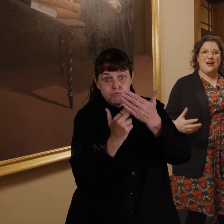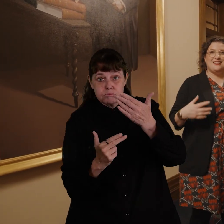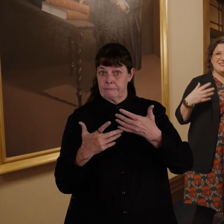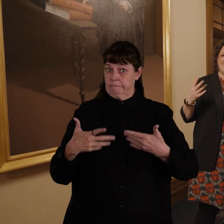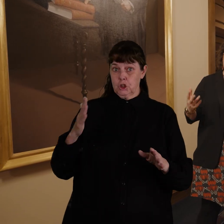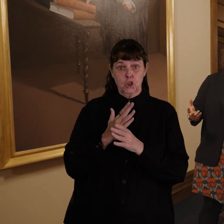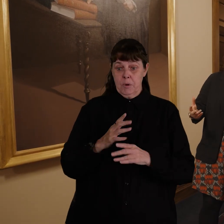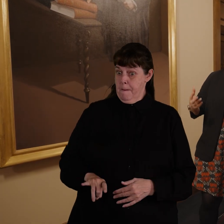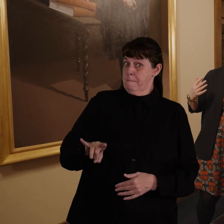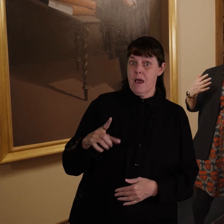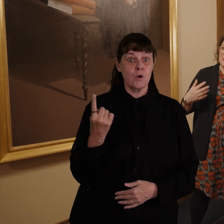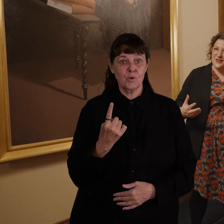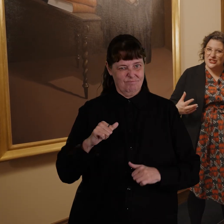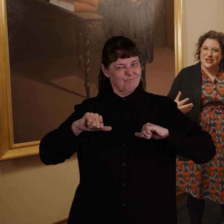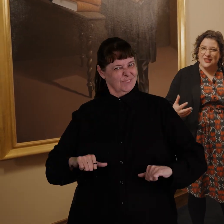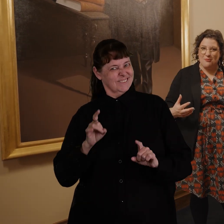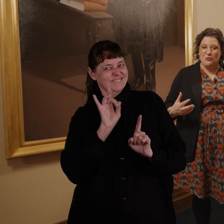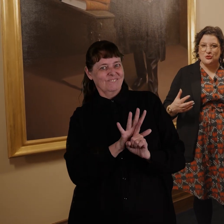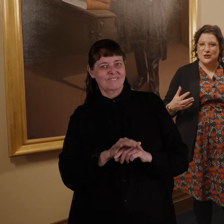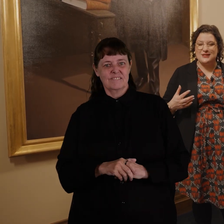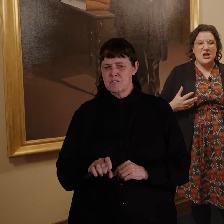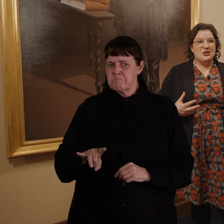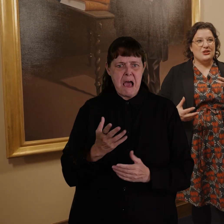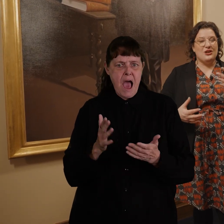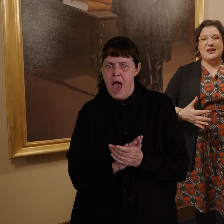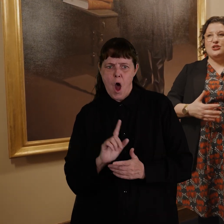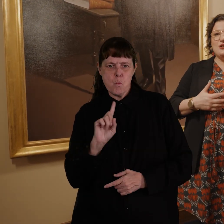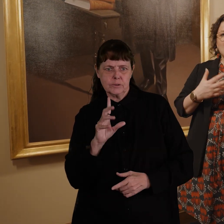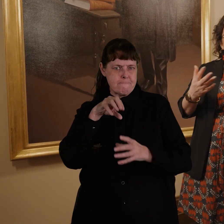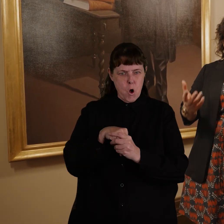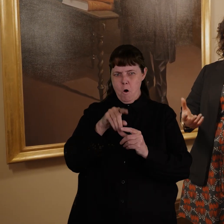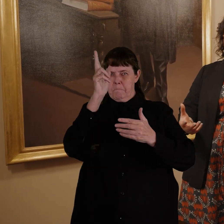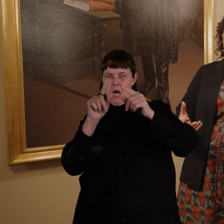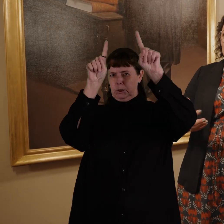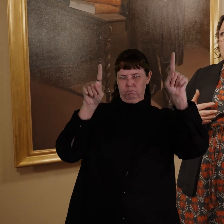have artistic control over what's featured in their portraits. They choose different symbols